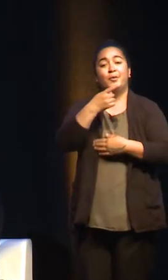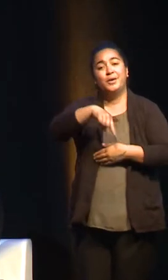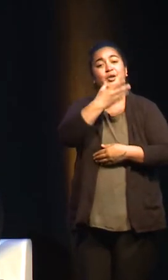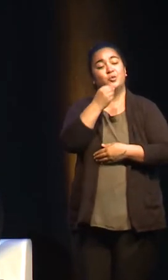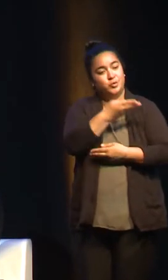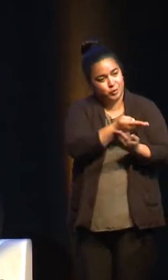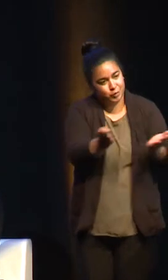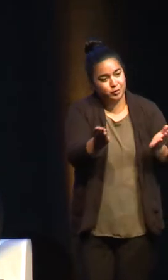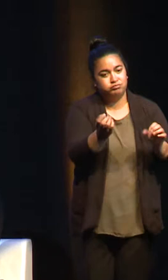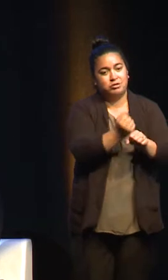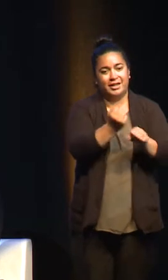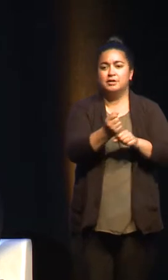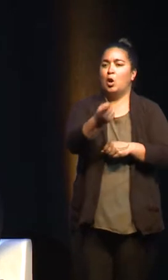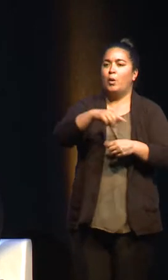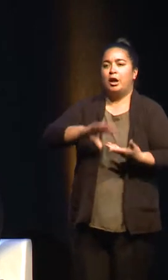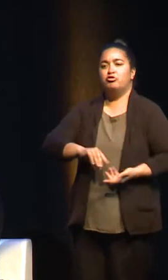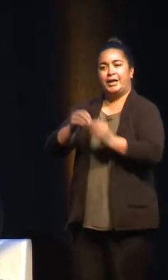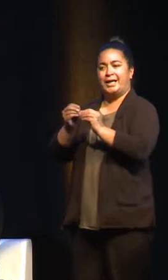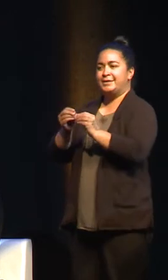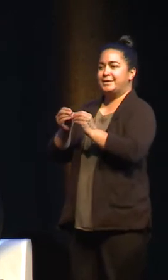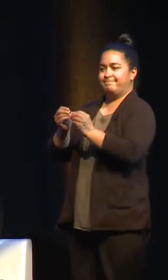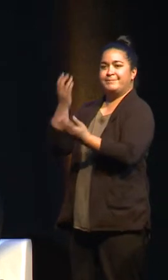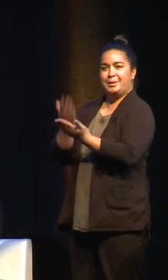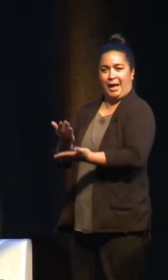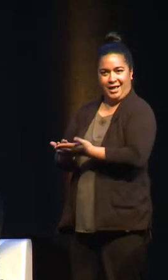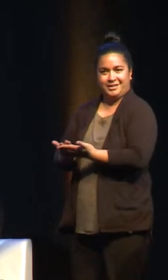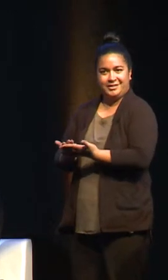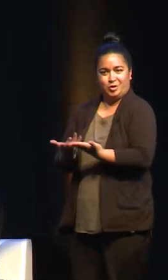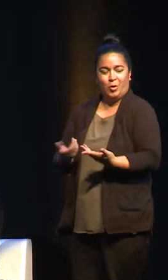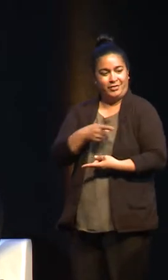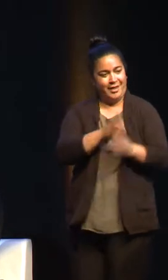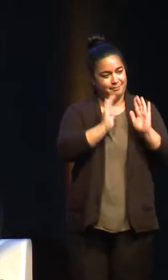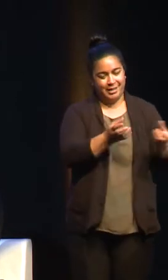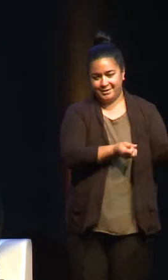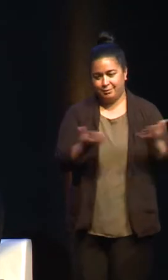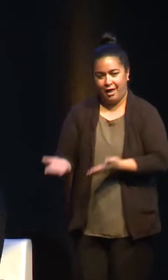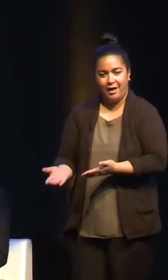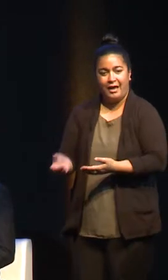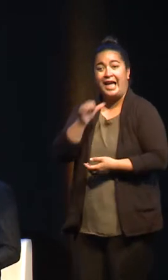creating demand which creates supply. And if we want the supply to change, you know